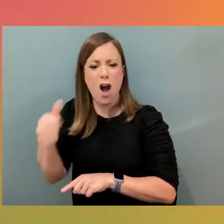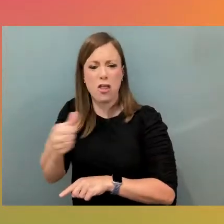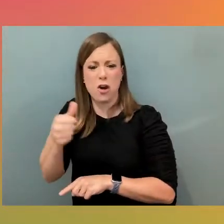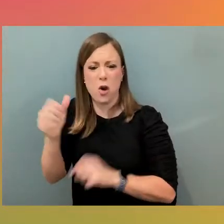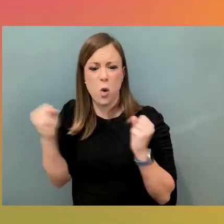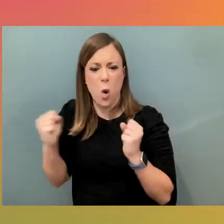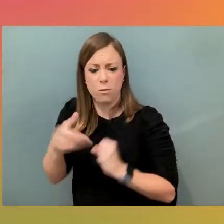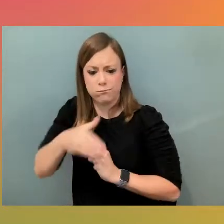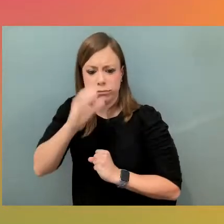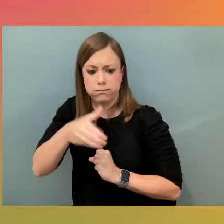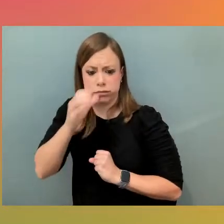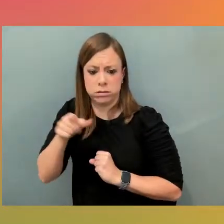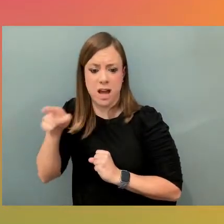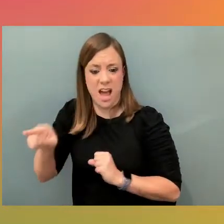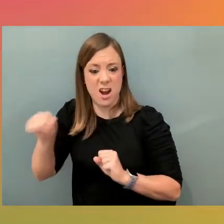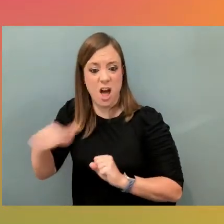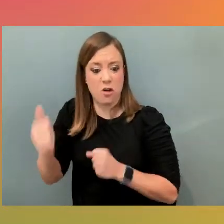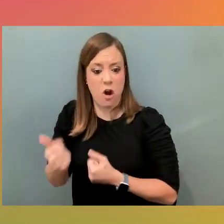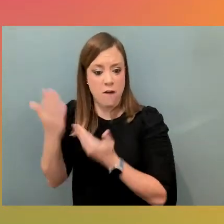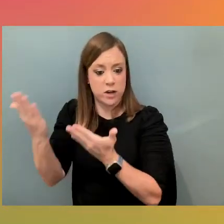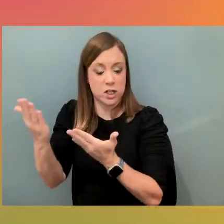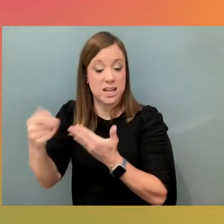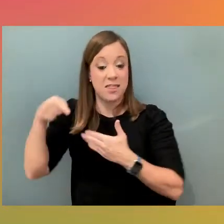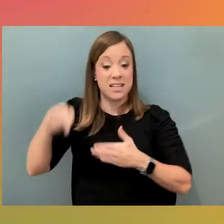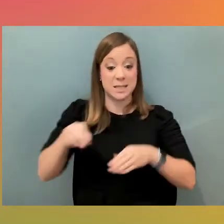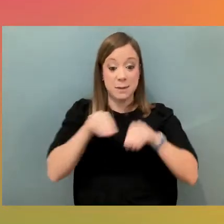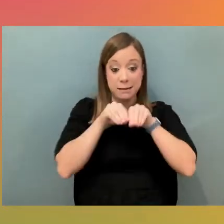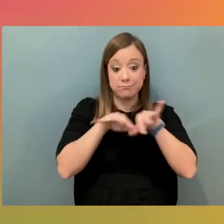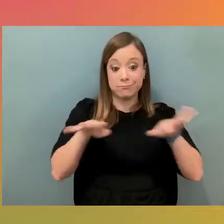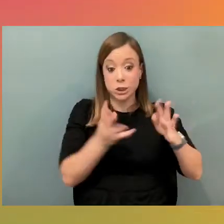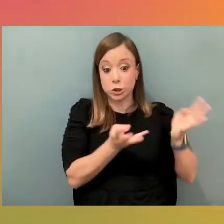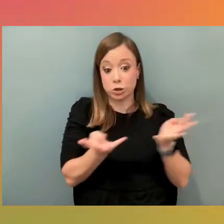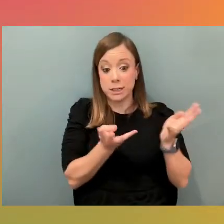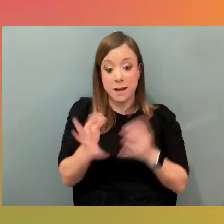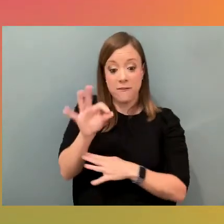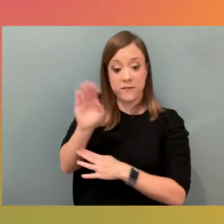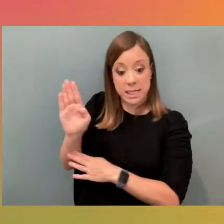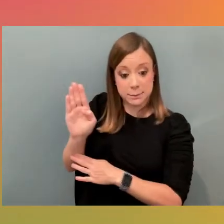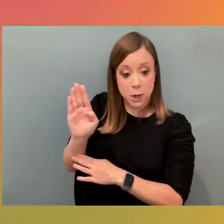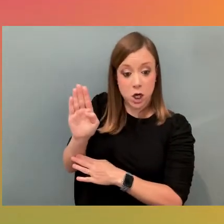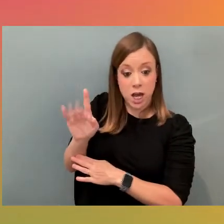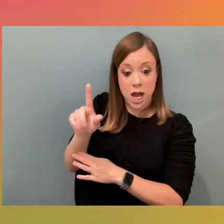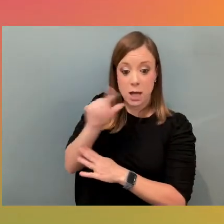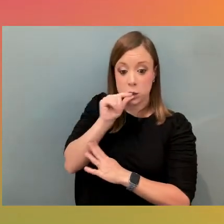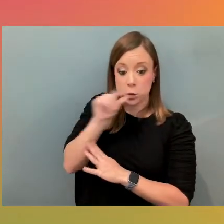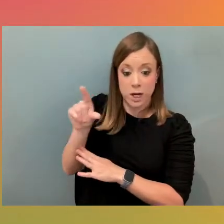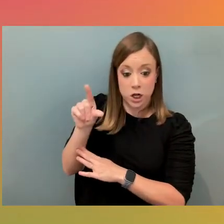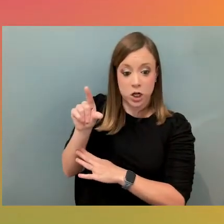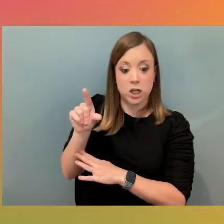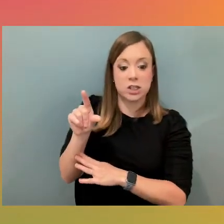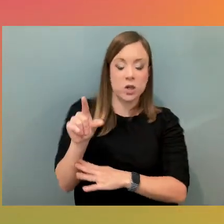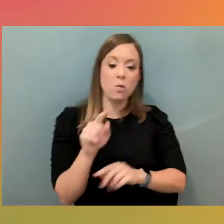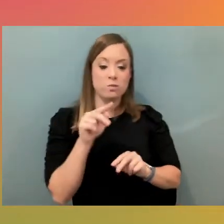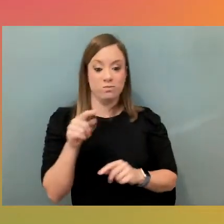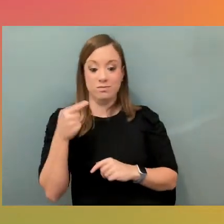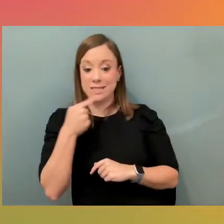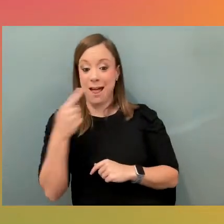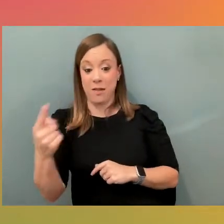OUR PARTNERS. THIS CLASS IS BEING STREAMED ON FACEBOOK LIVE AND TWITTER AT TIMES SQUARE NYC SO TEXT YOUR